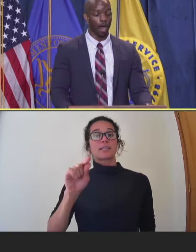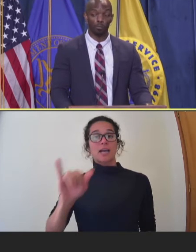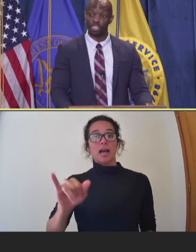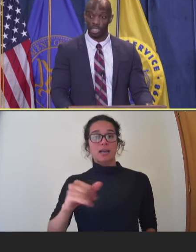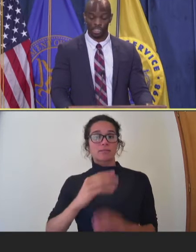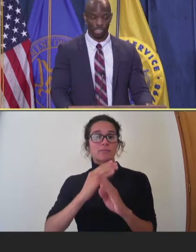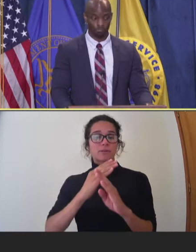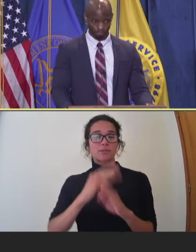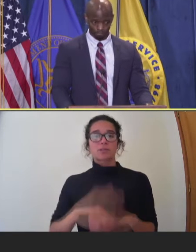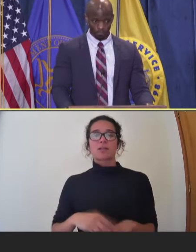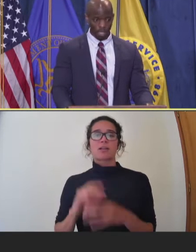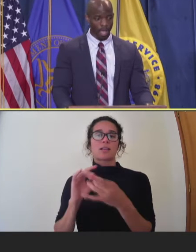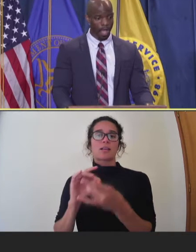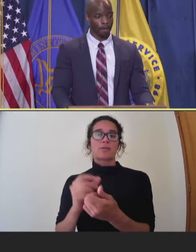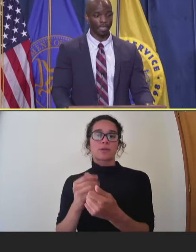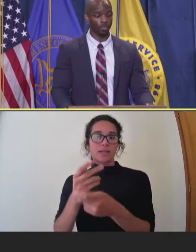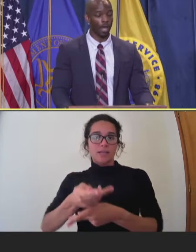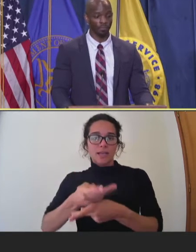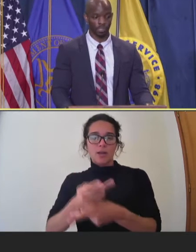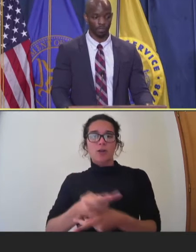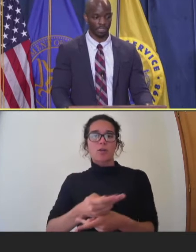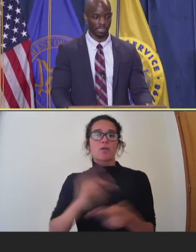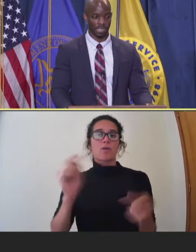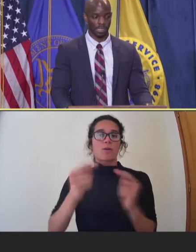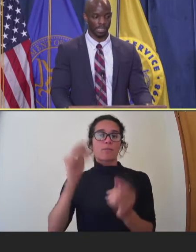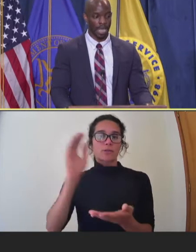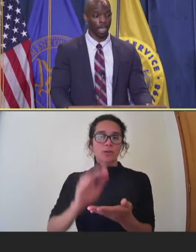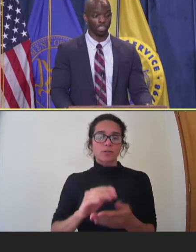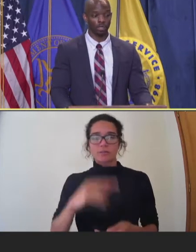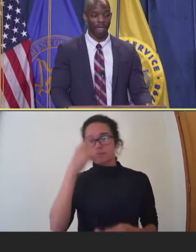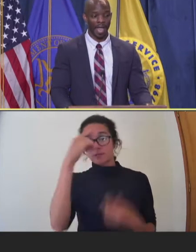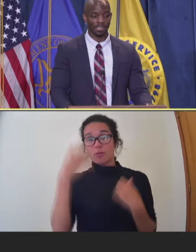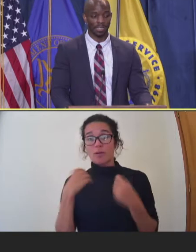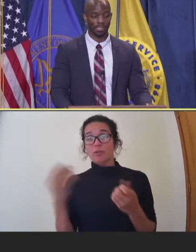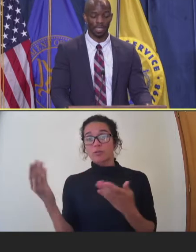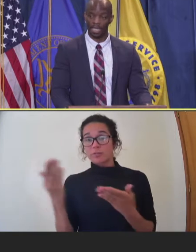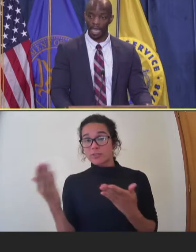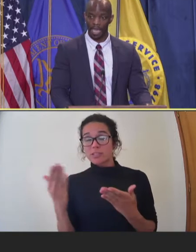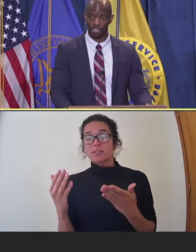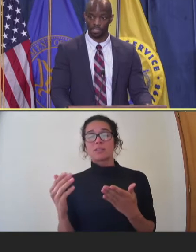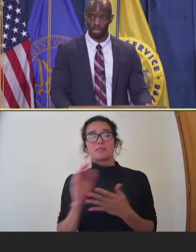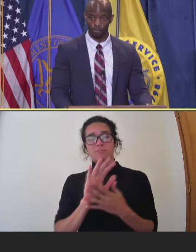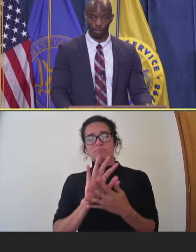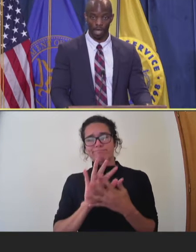harm reduction, mental health services. And also access to the NIH STOMP trial,